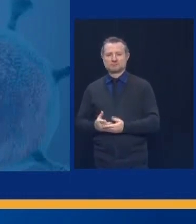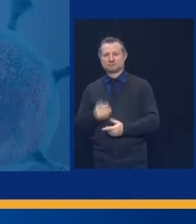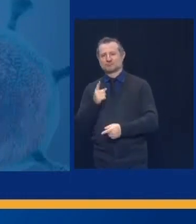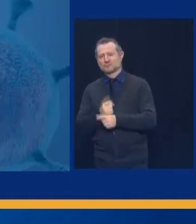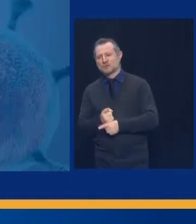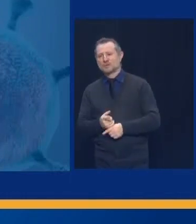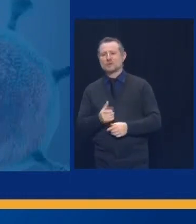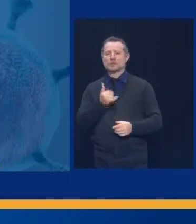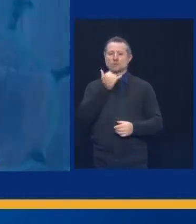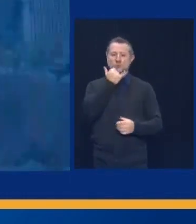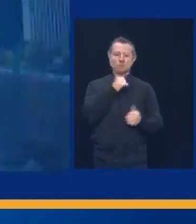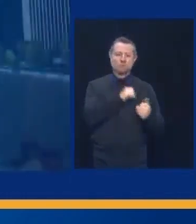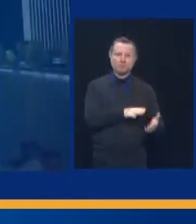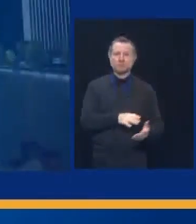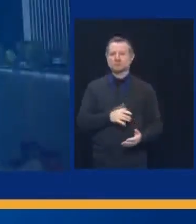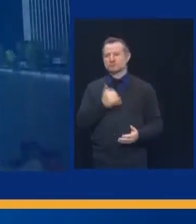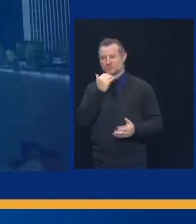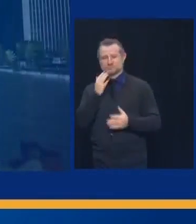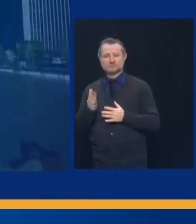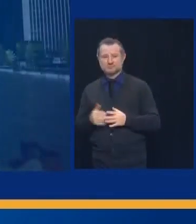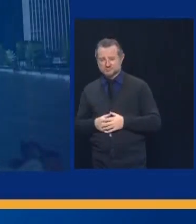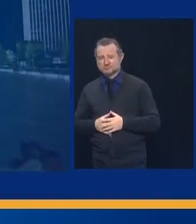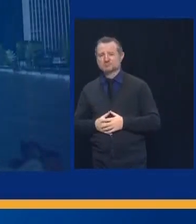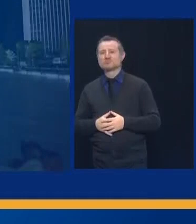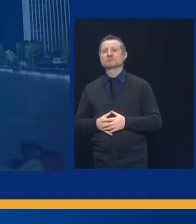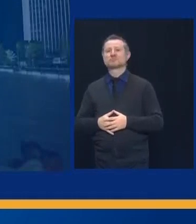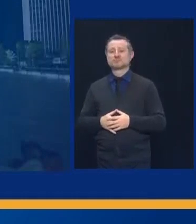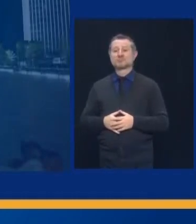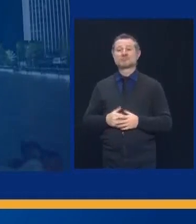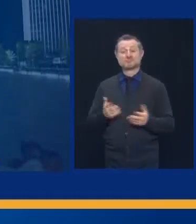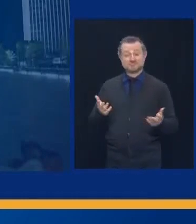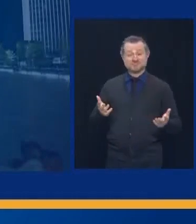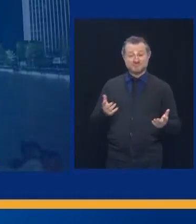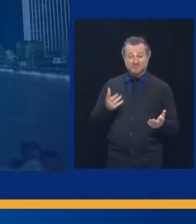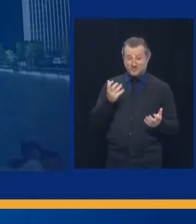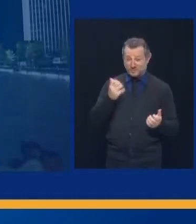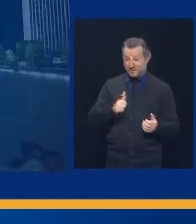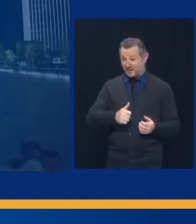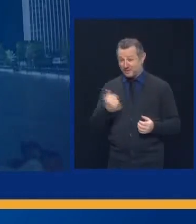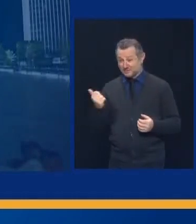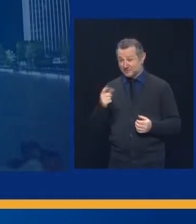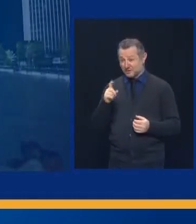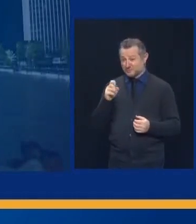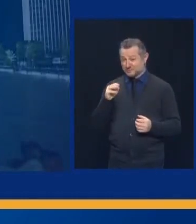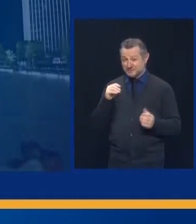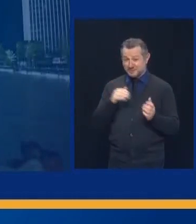IT IS NONE OF THAT. IT'S, WHAT'S THE RIGHT APPROACH